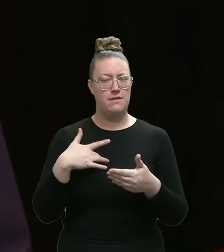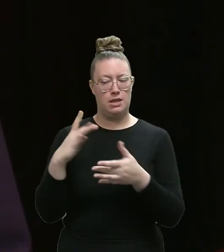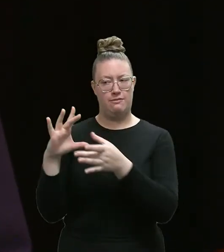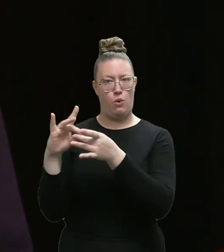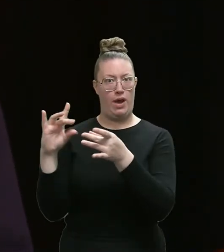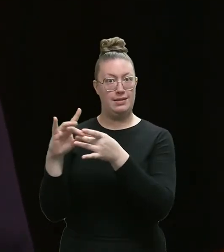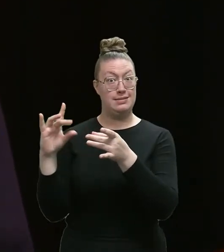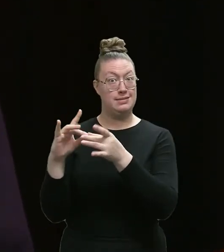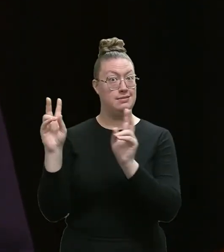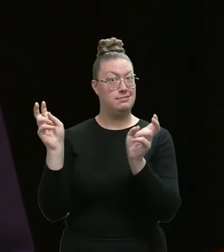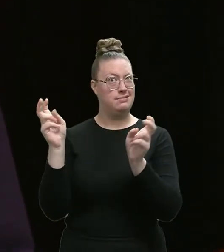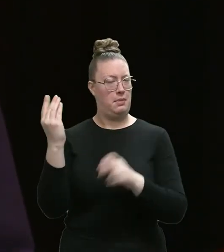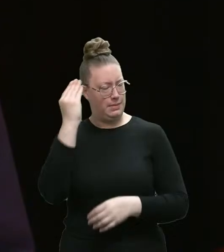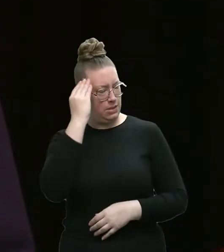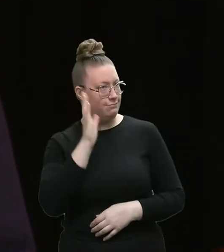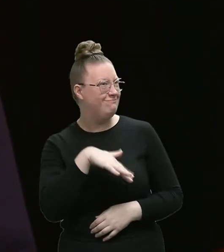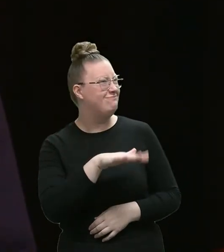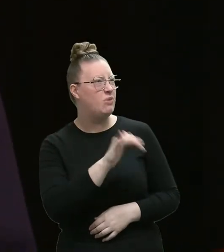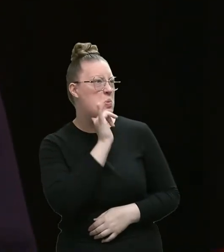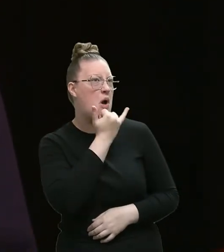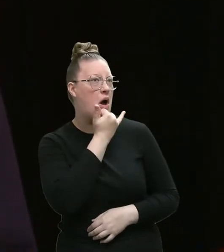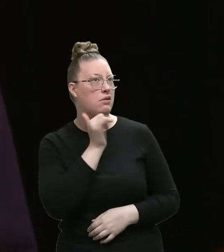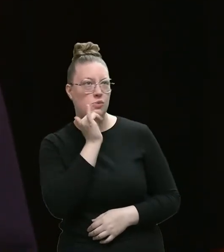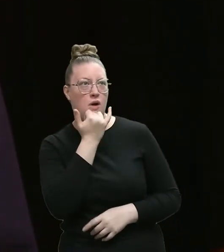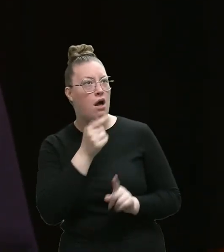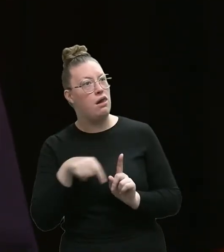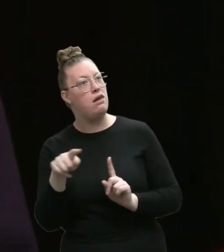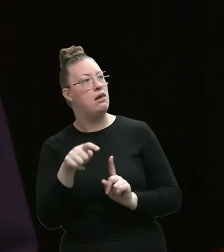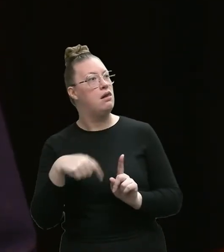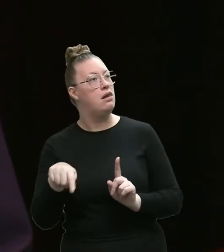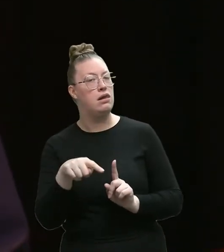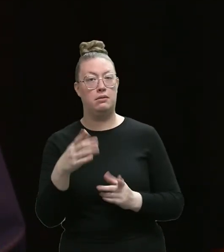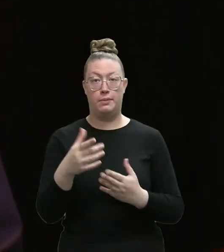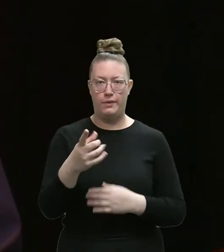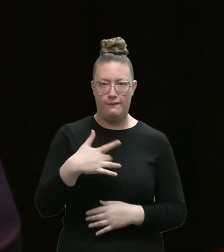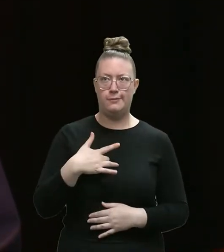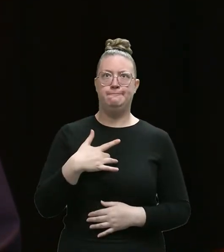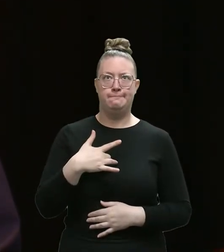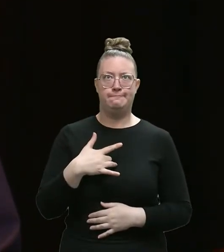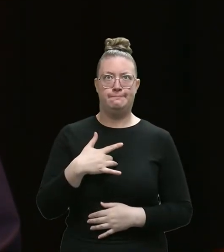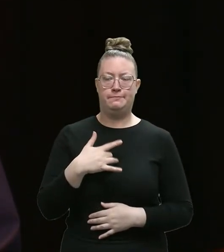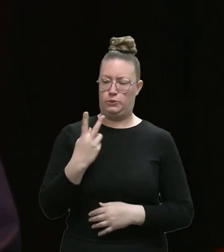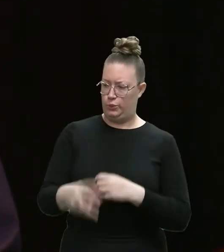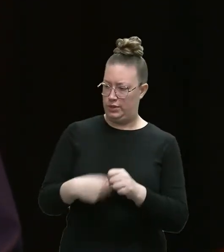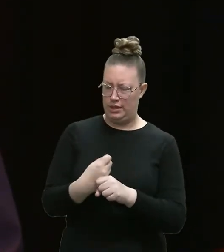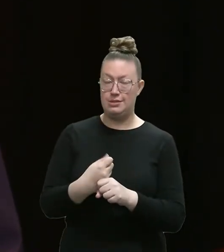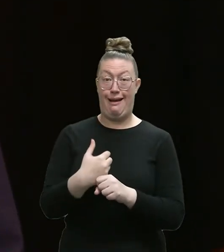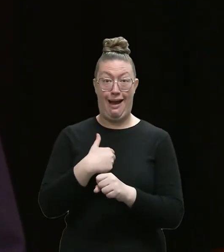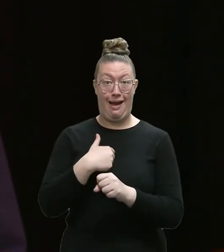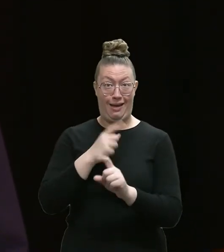mr Colby matilla, please join me in a round of